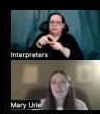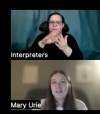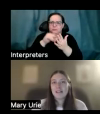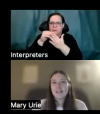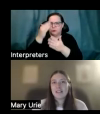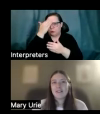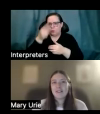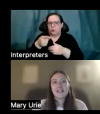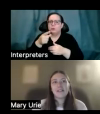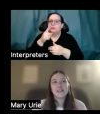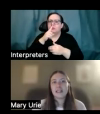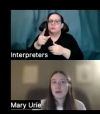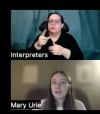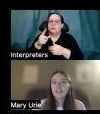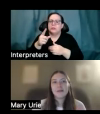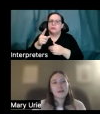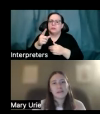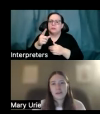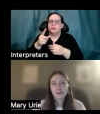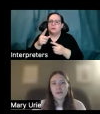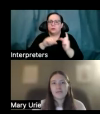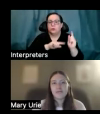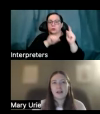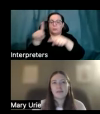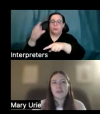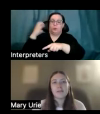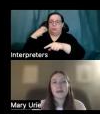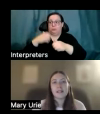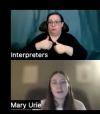up to the legislature, either in person, or if you just message